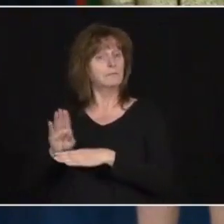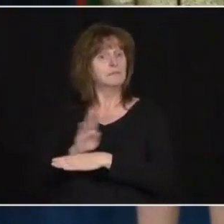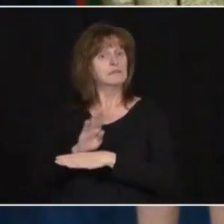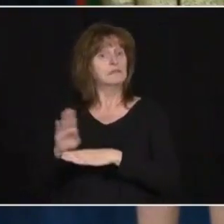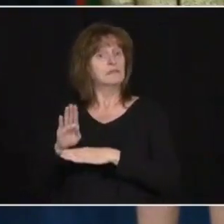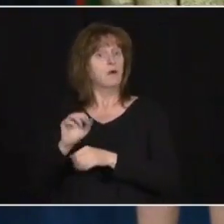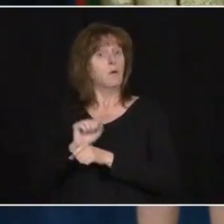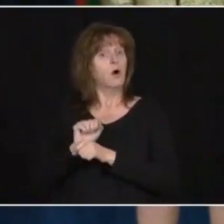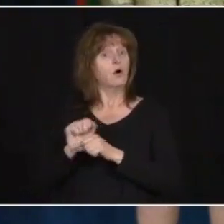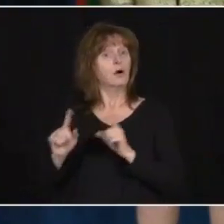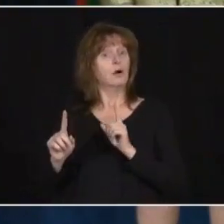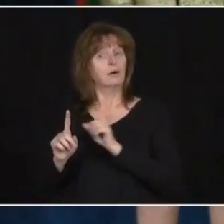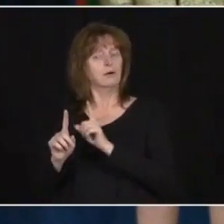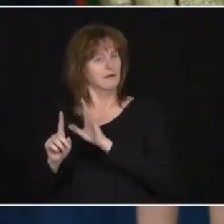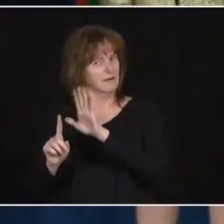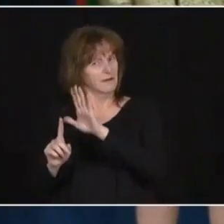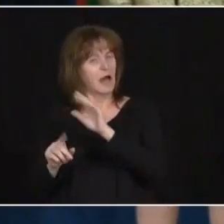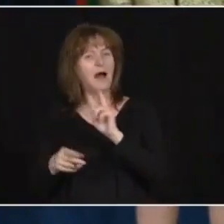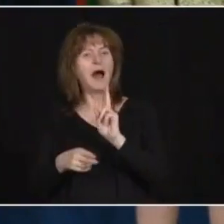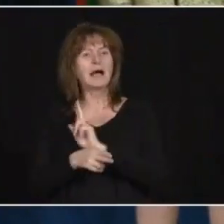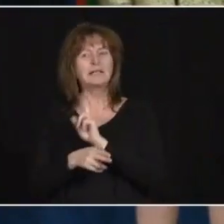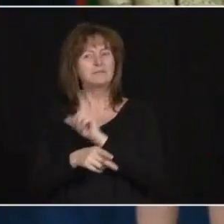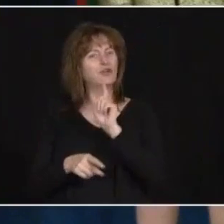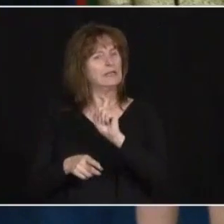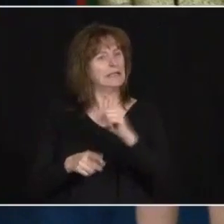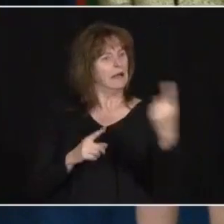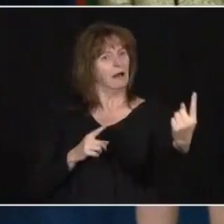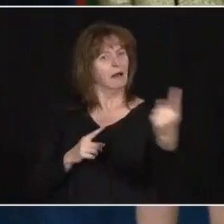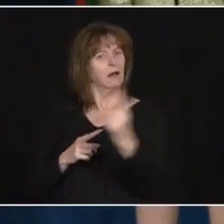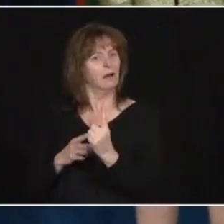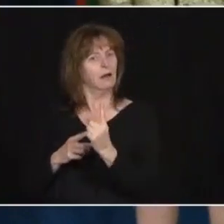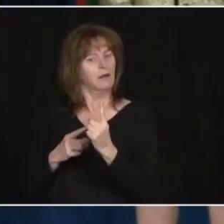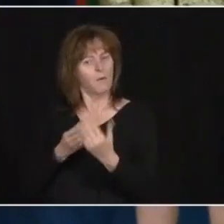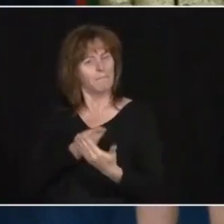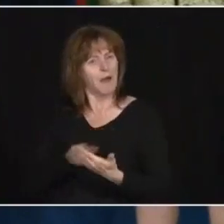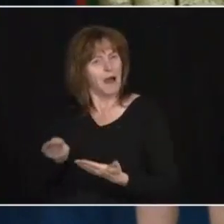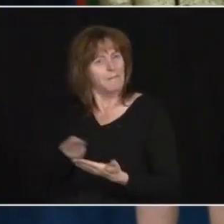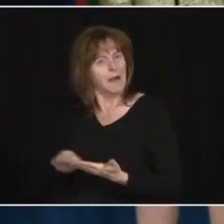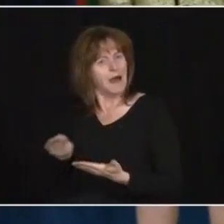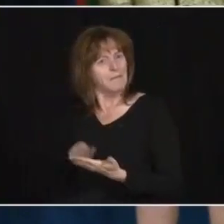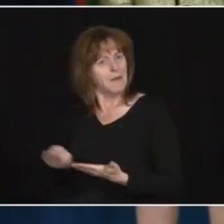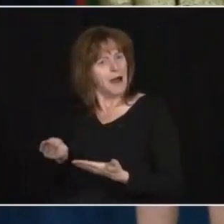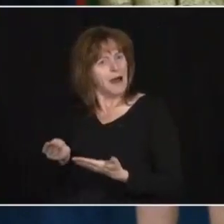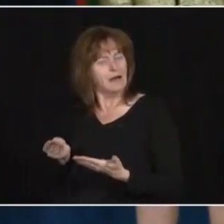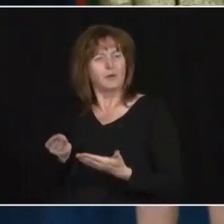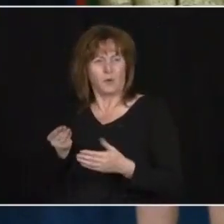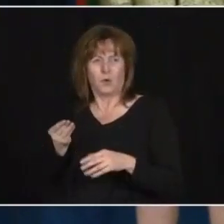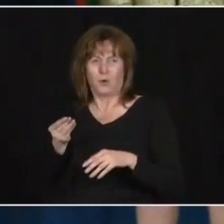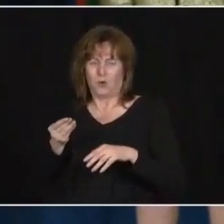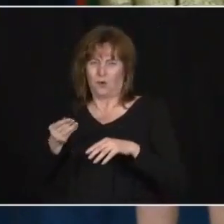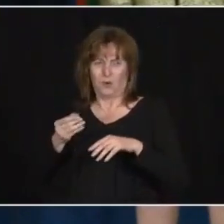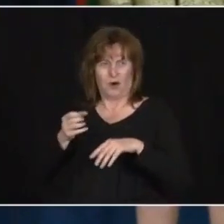well. So we would anticipate that businesses will follow these best practices and our inspectors